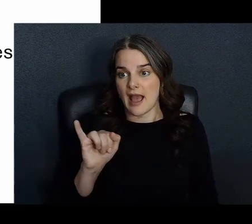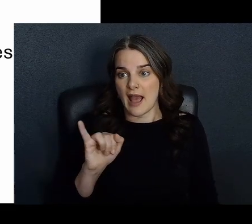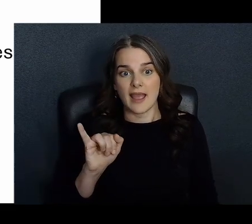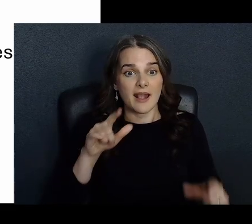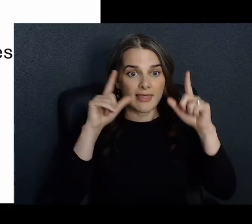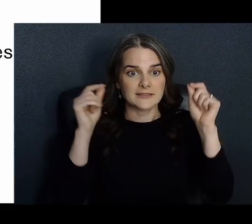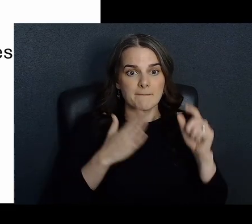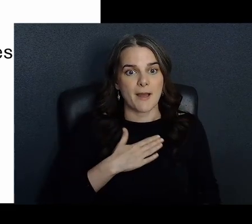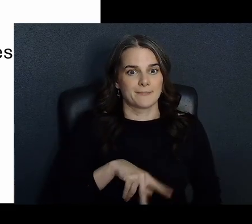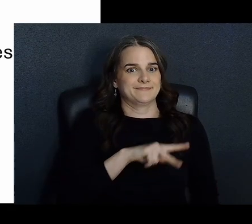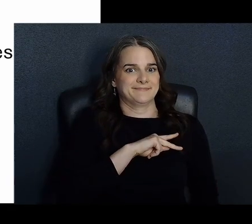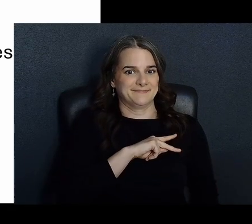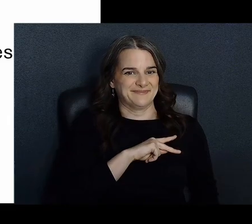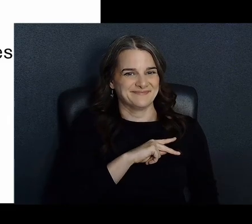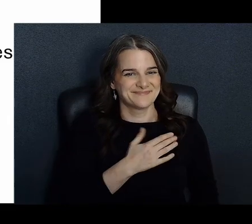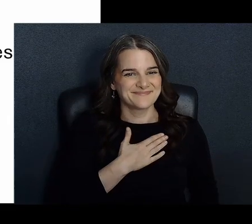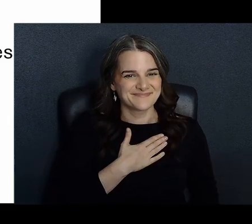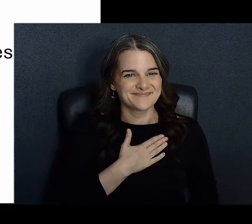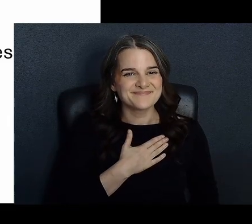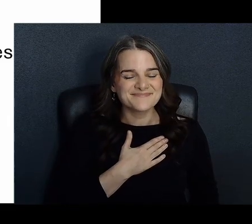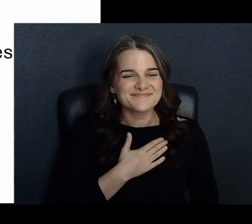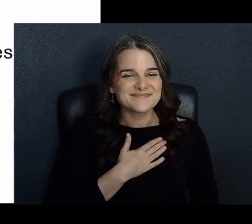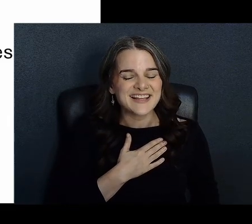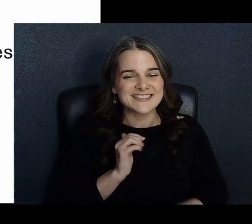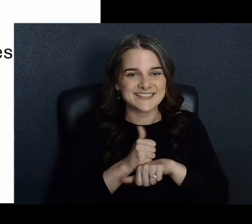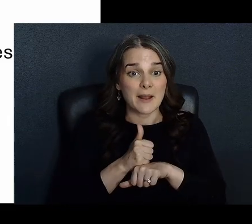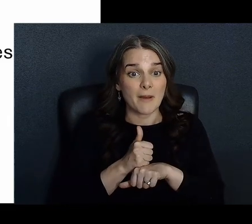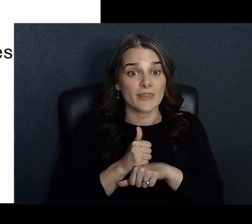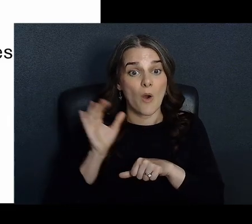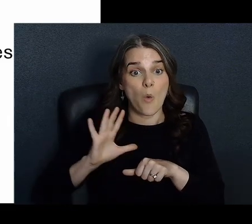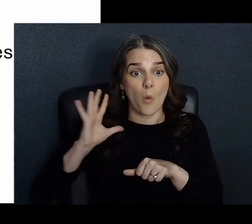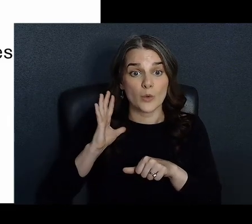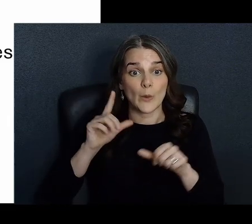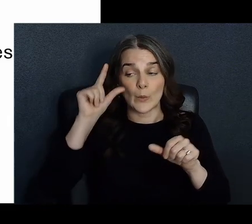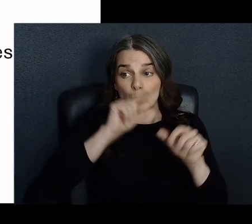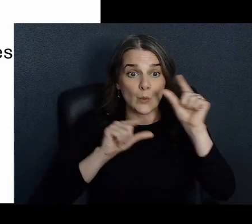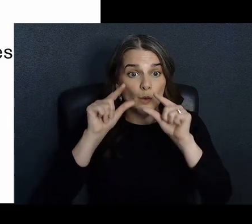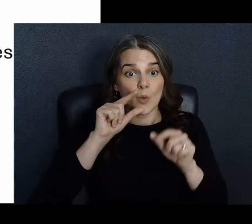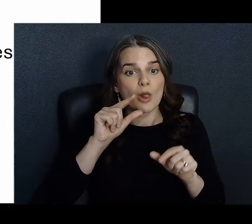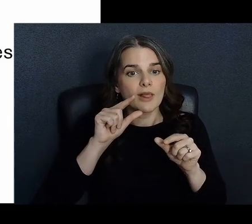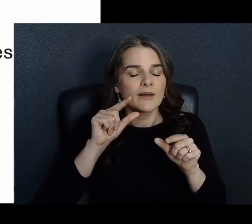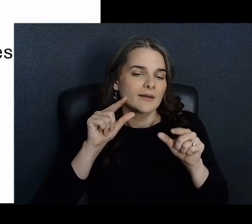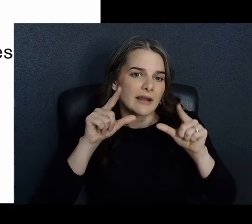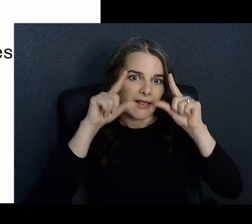It is set on the old Google glasses. There are other options, and I'll hold it up, there are other options out there